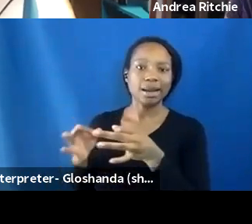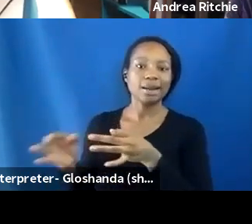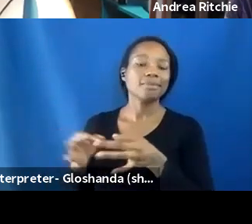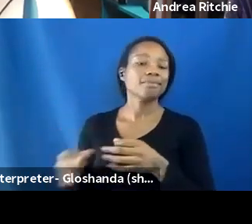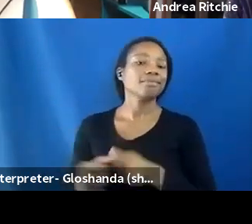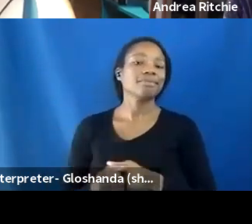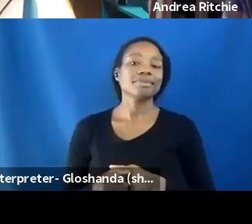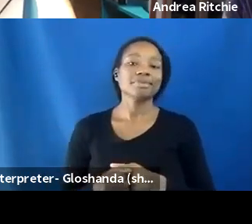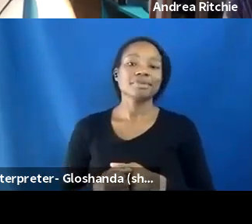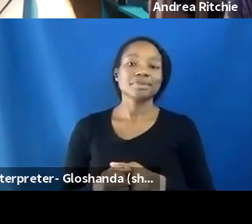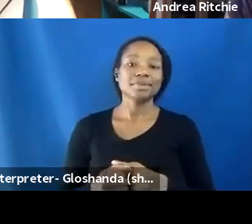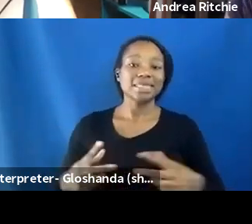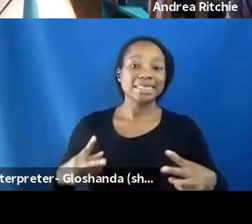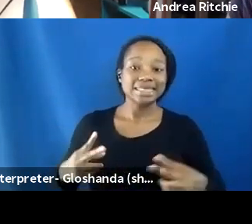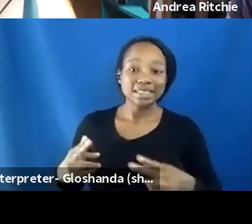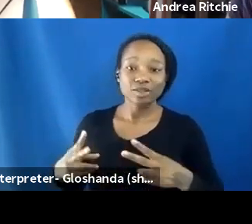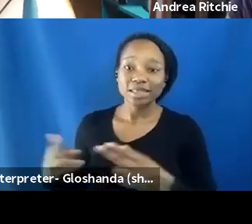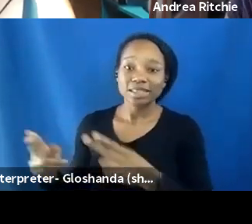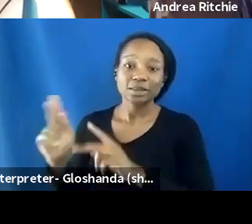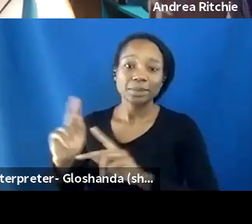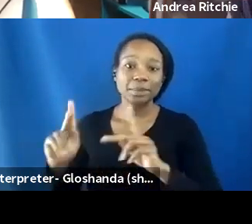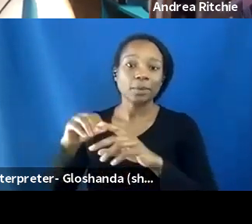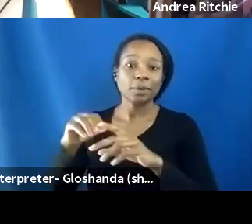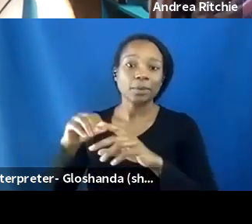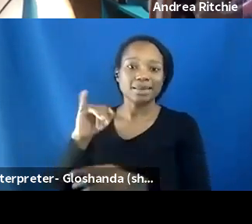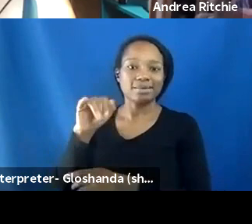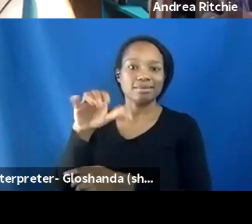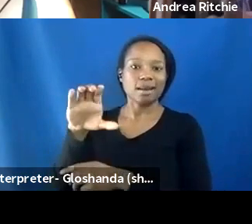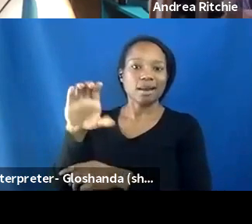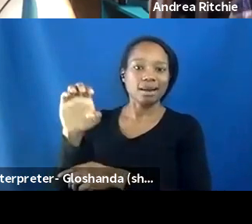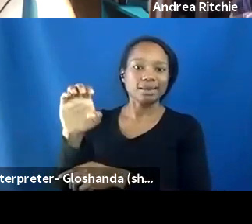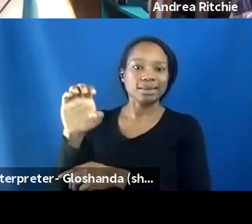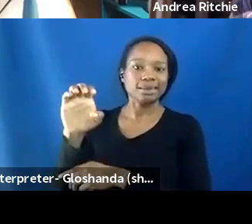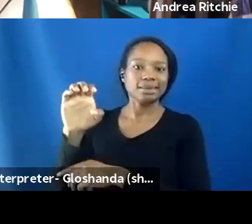in ICE detention or prisons. There's so many ways that medical providers